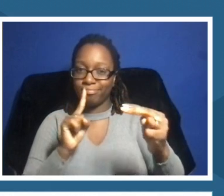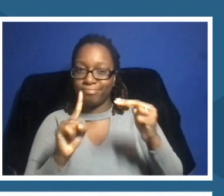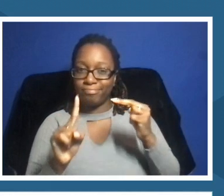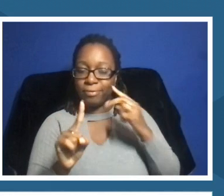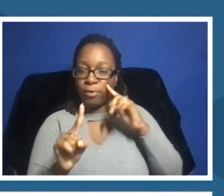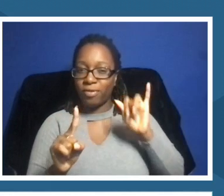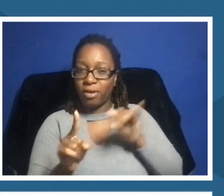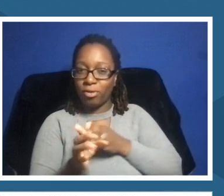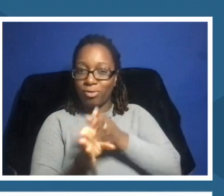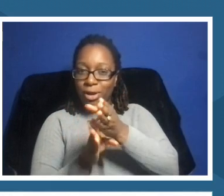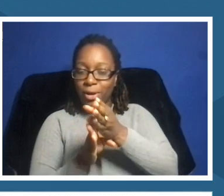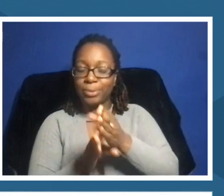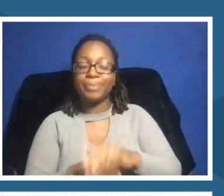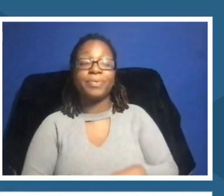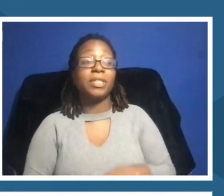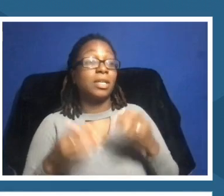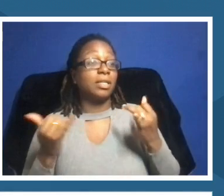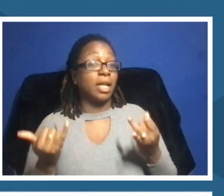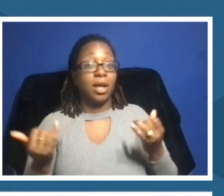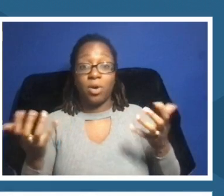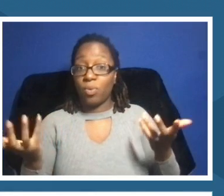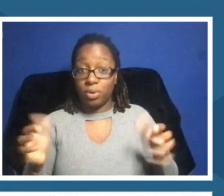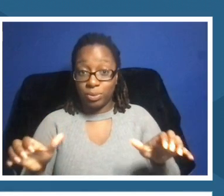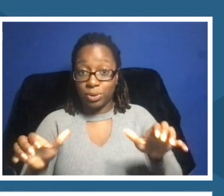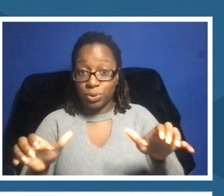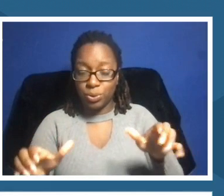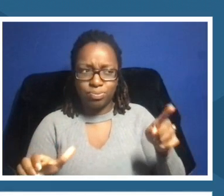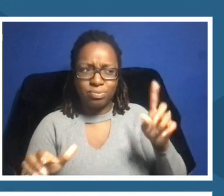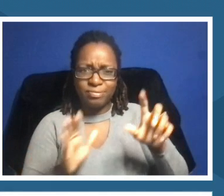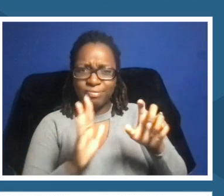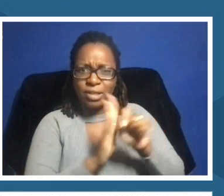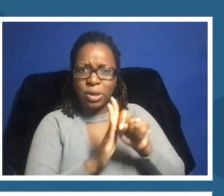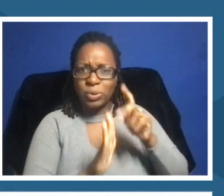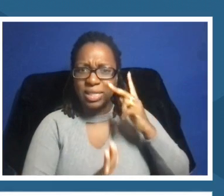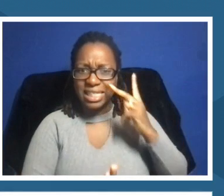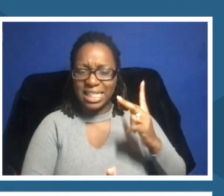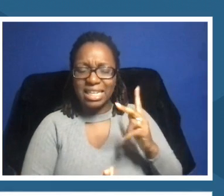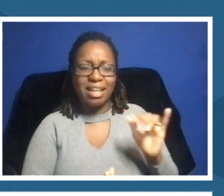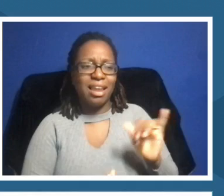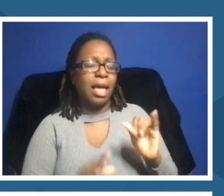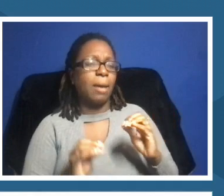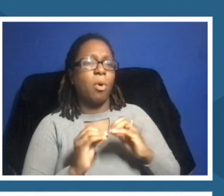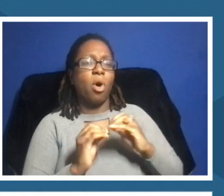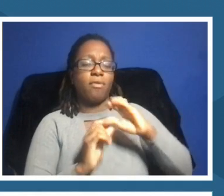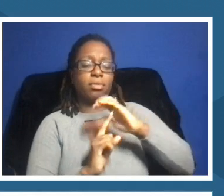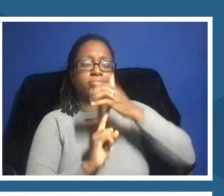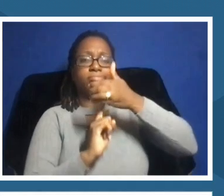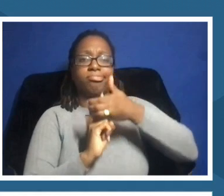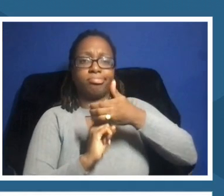here and you saw that right uh is we've did it what's called a persona activity